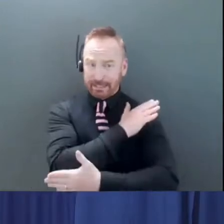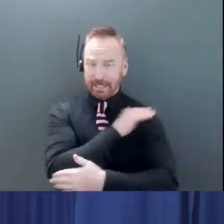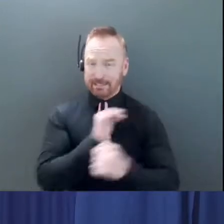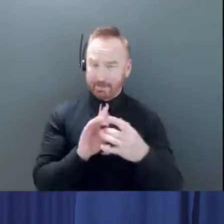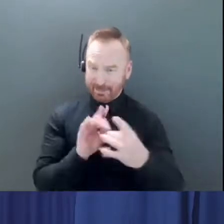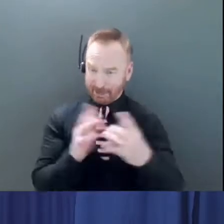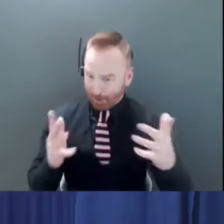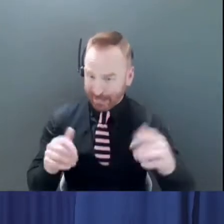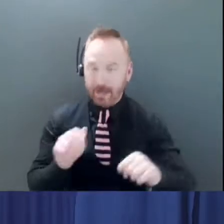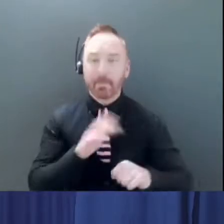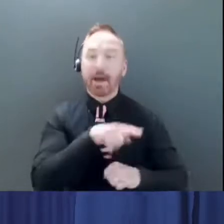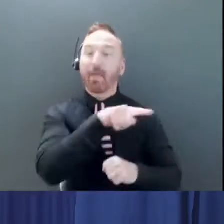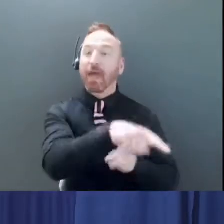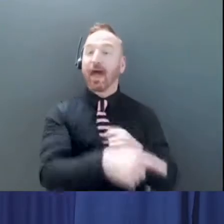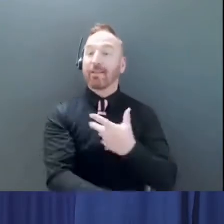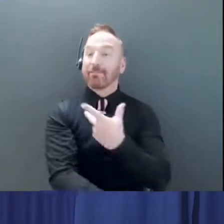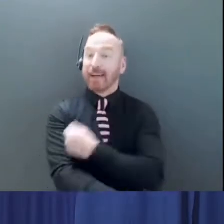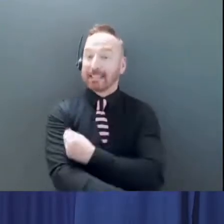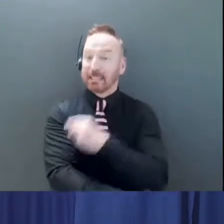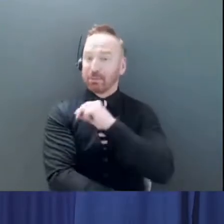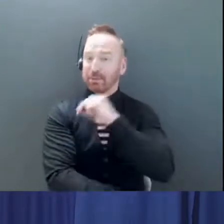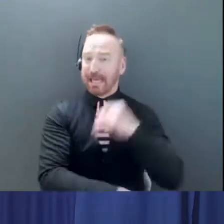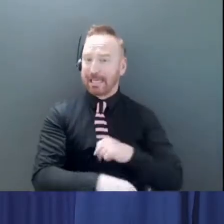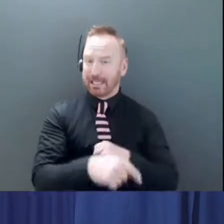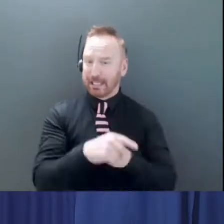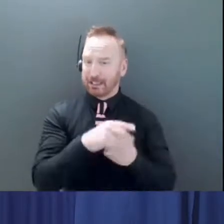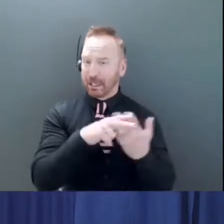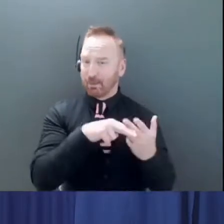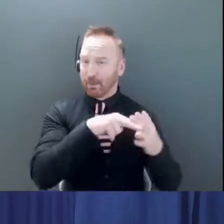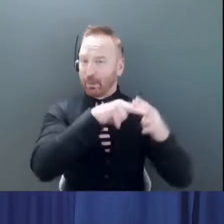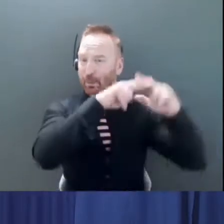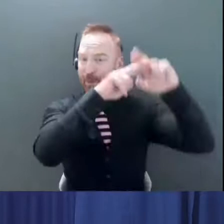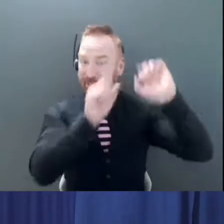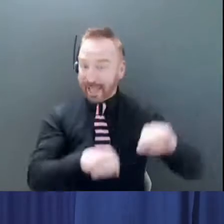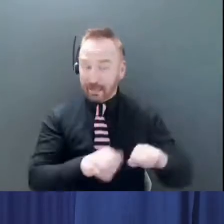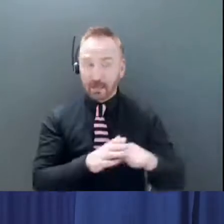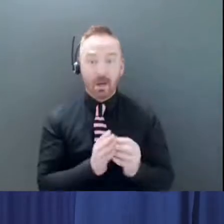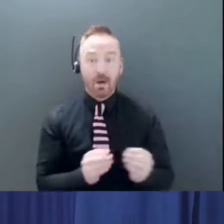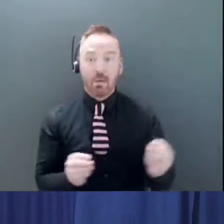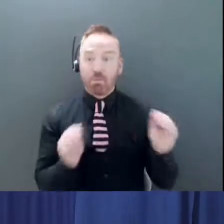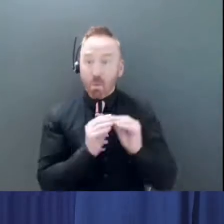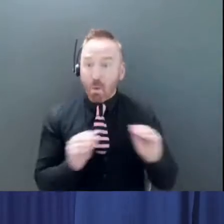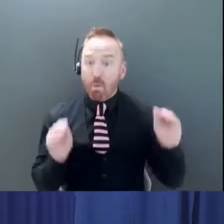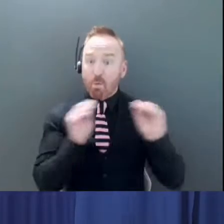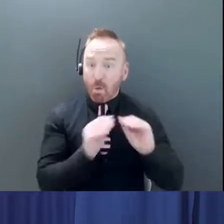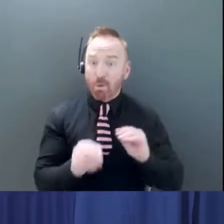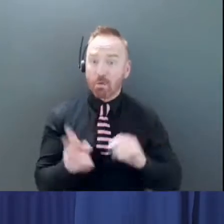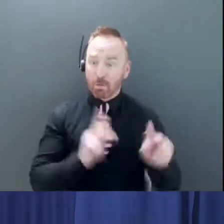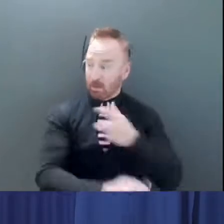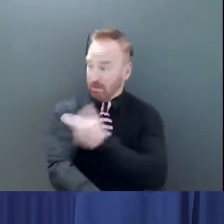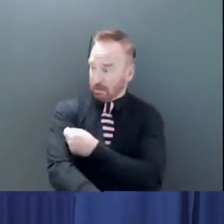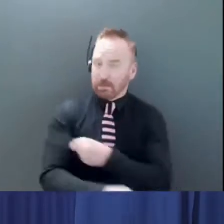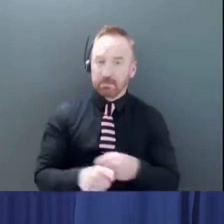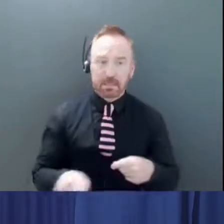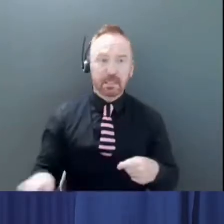highest in the country which I have already mentioned, but I know we can get them even higher.